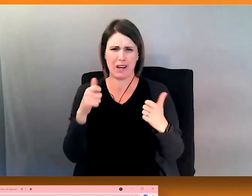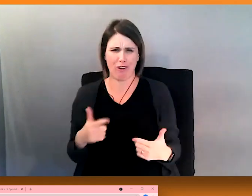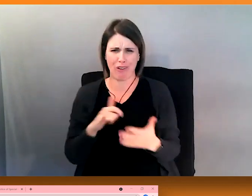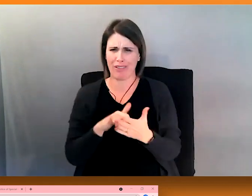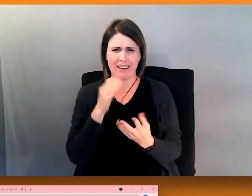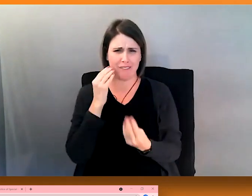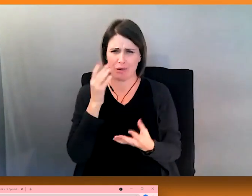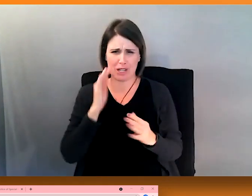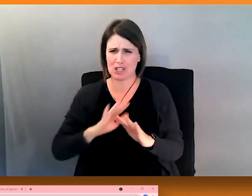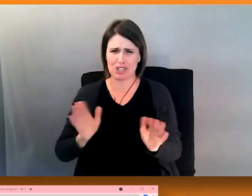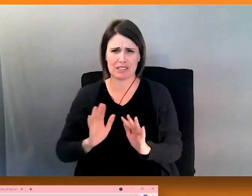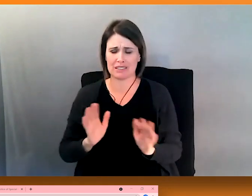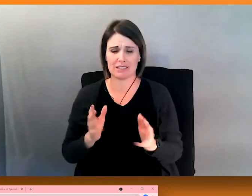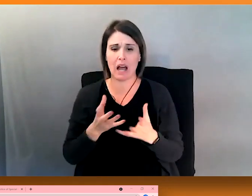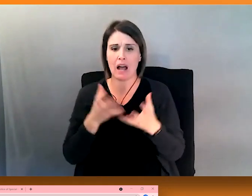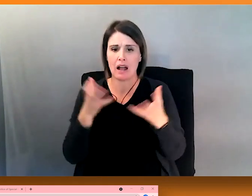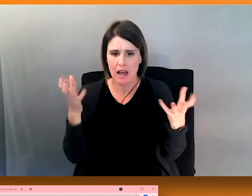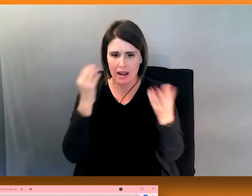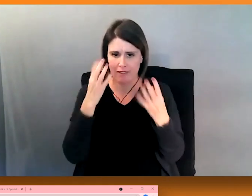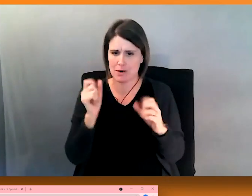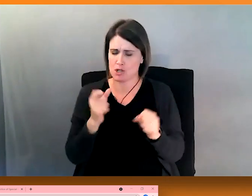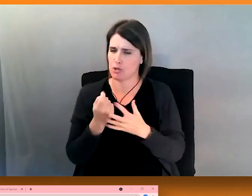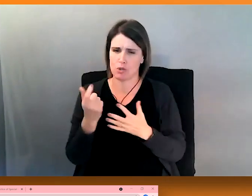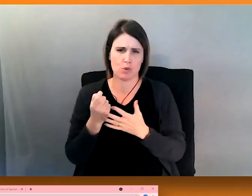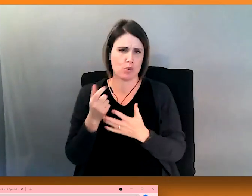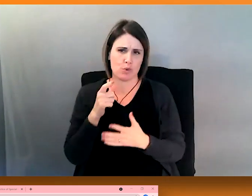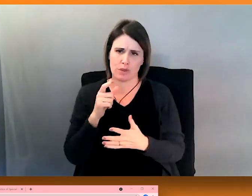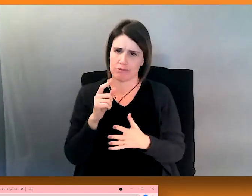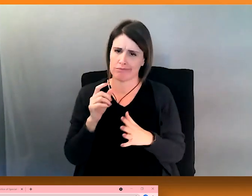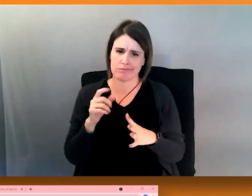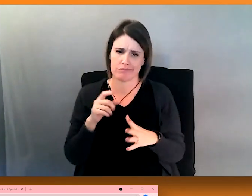There's a lot of information that you can get rid of.